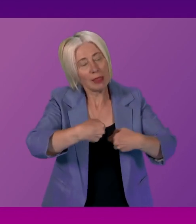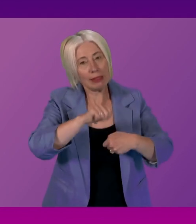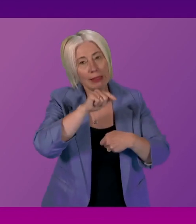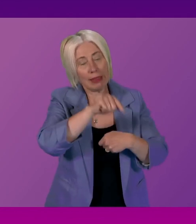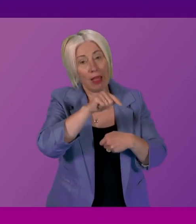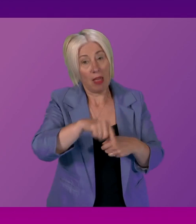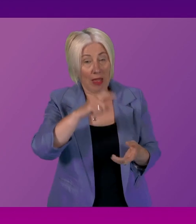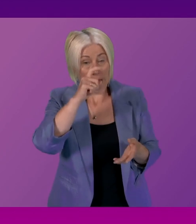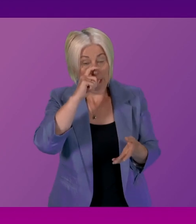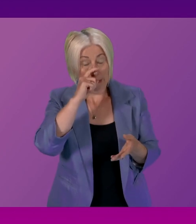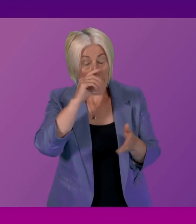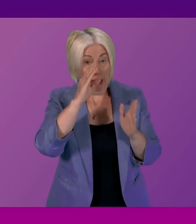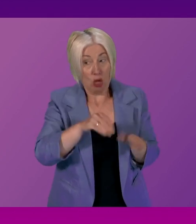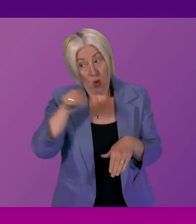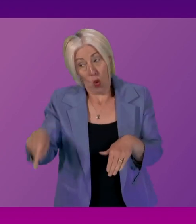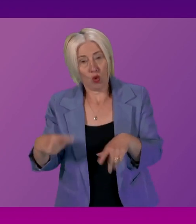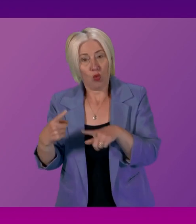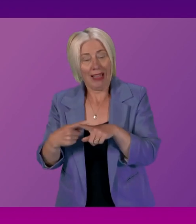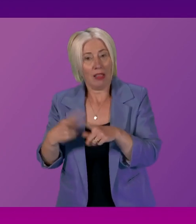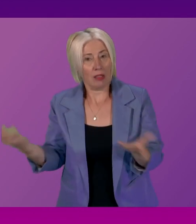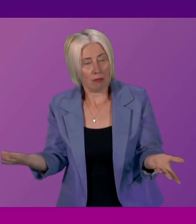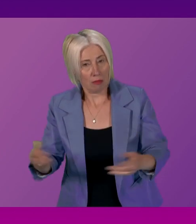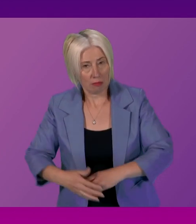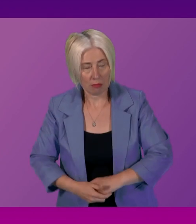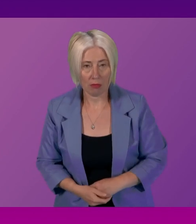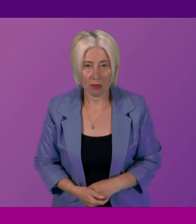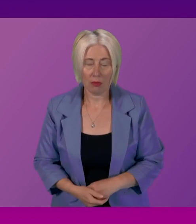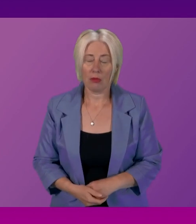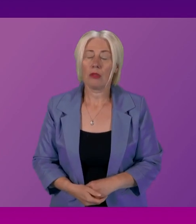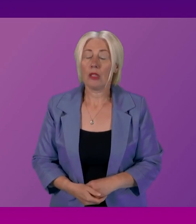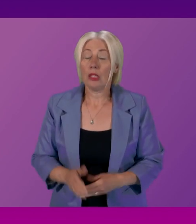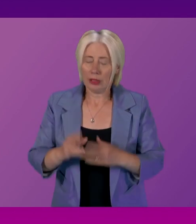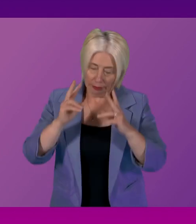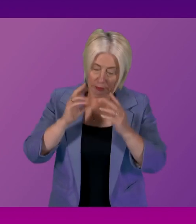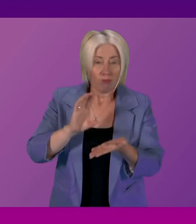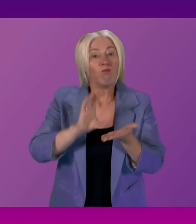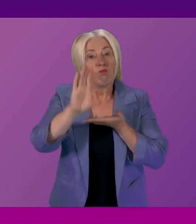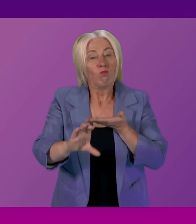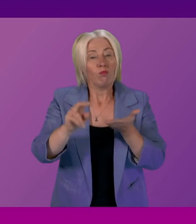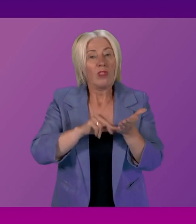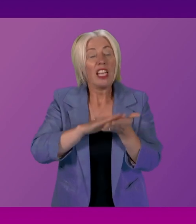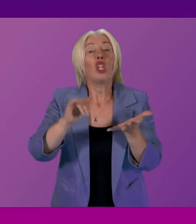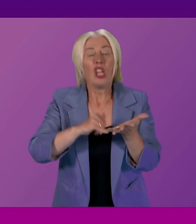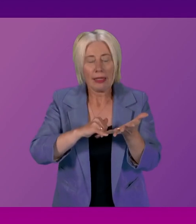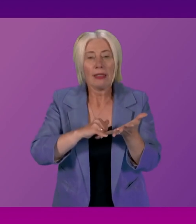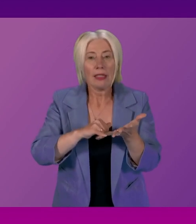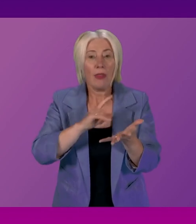to go south of the border for. We are investing in our national health service, which is why, this year, we gave an additional